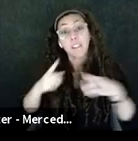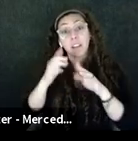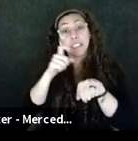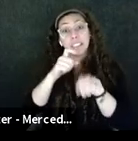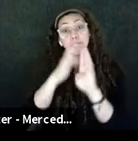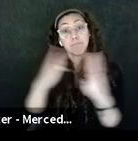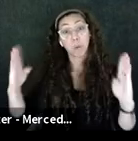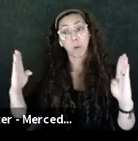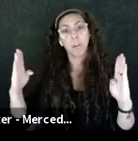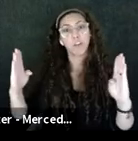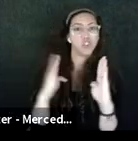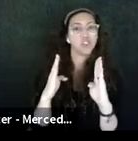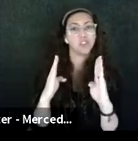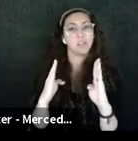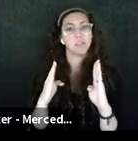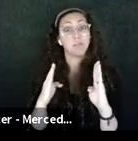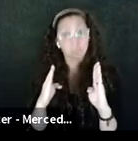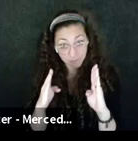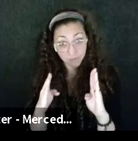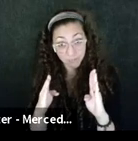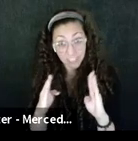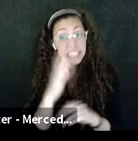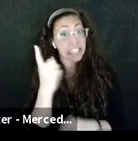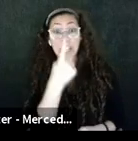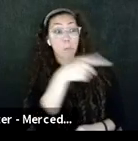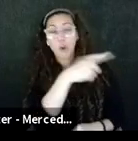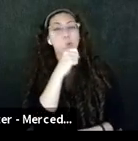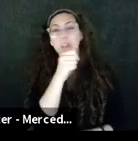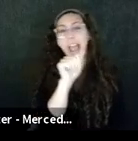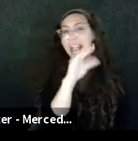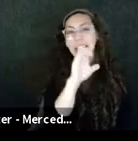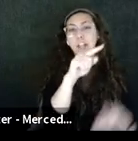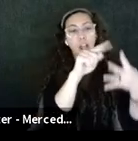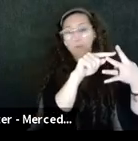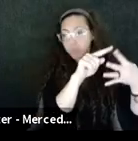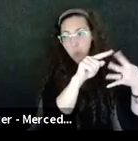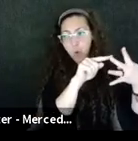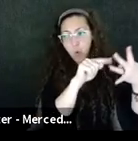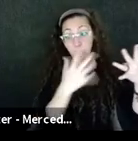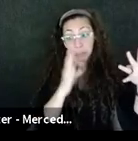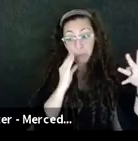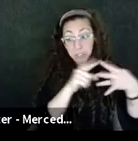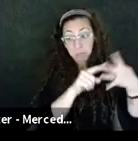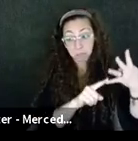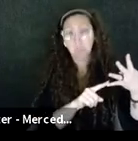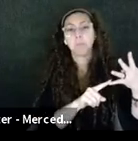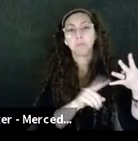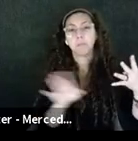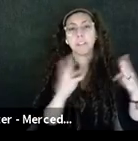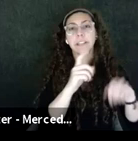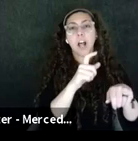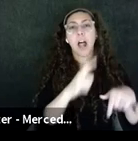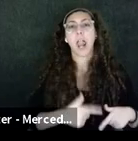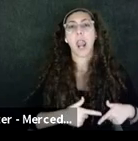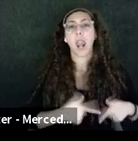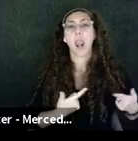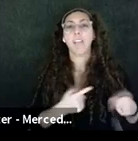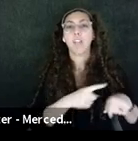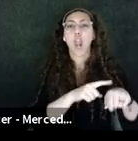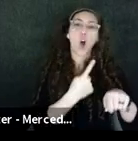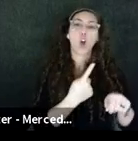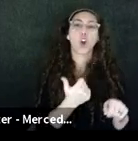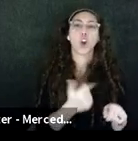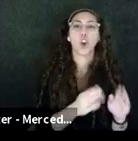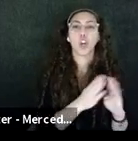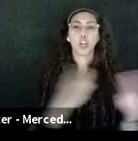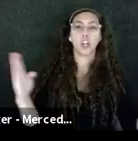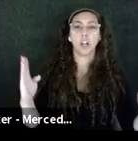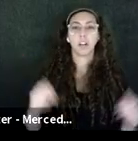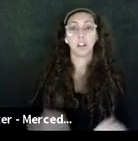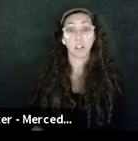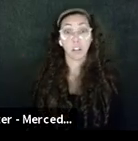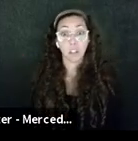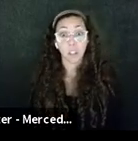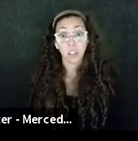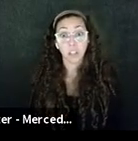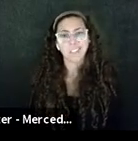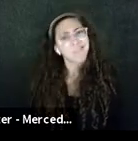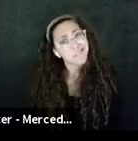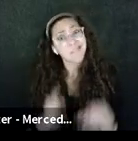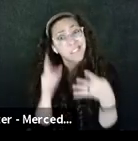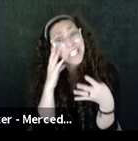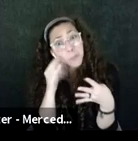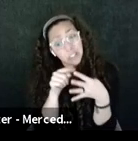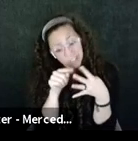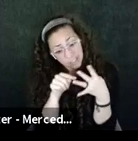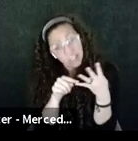Jason Williams: So I'm not going to get, like, super political and cultural but man, if that isn't white privilege right there literally shortening people's lives who are minorities, I don't know what it is. So,